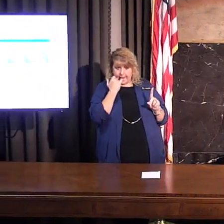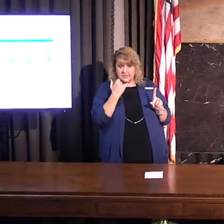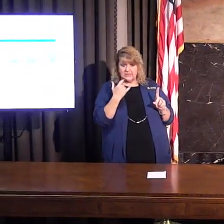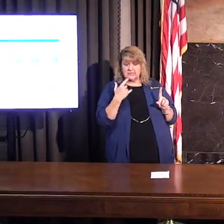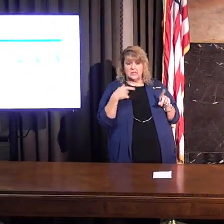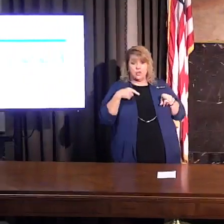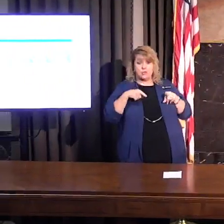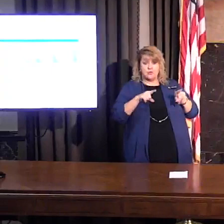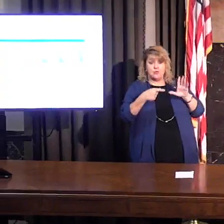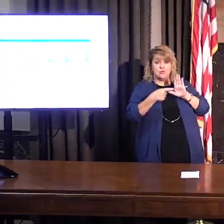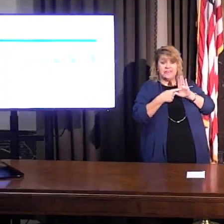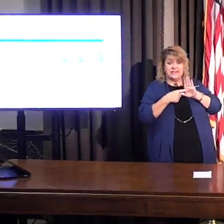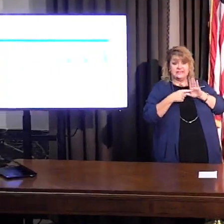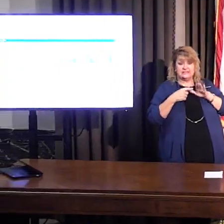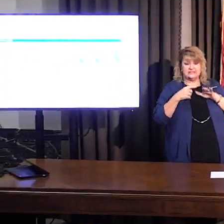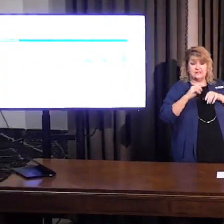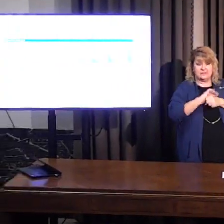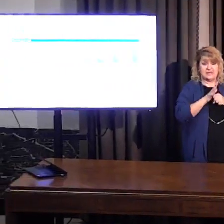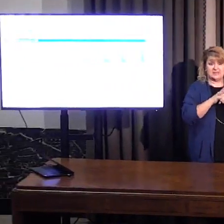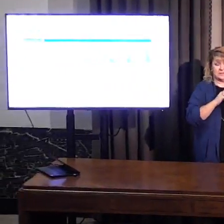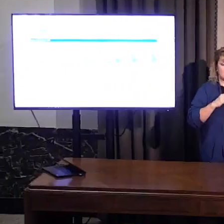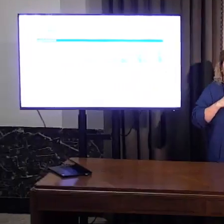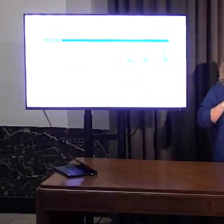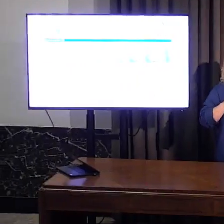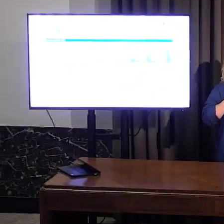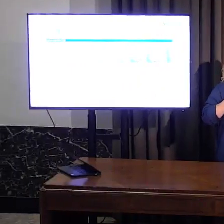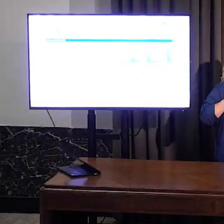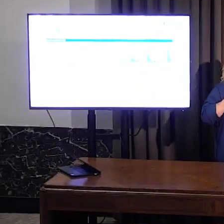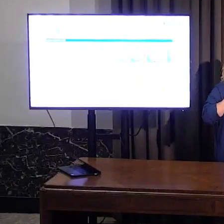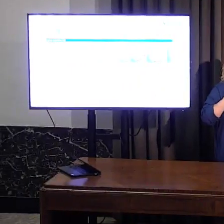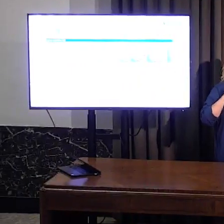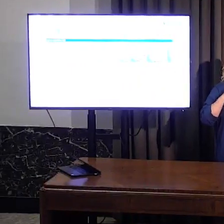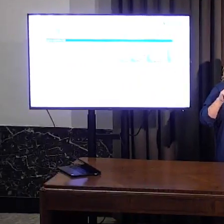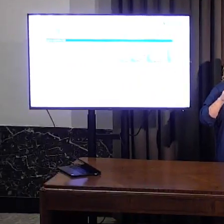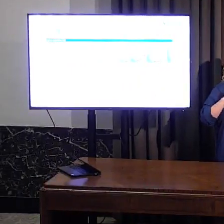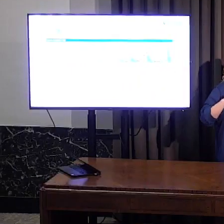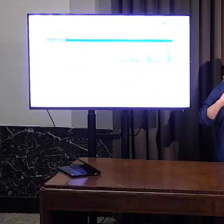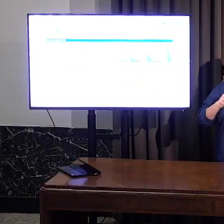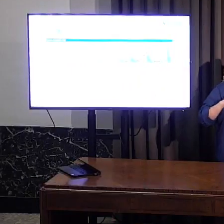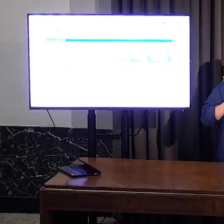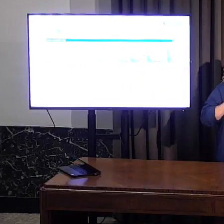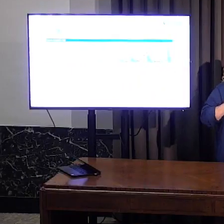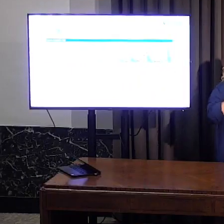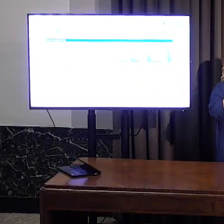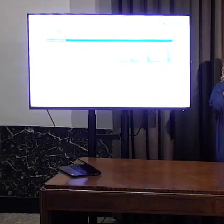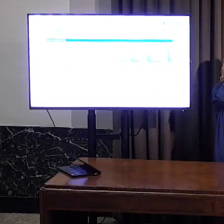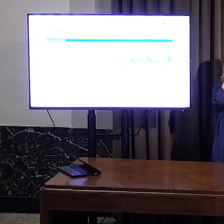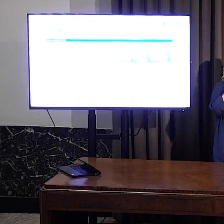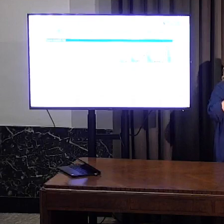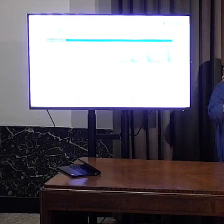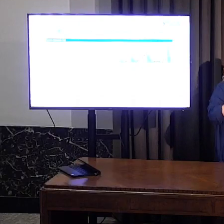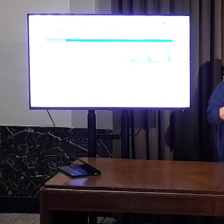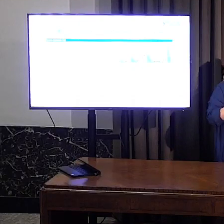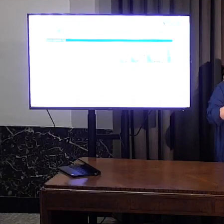throughout this pandemic. Our first one in March and April, 20, our second one in the